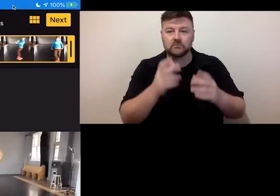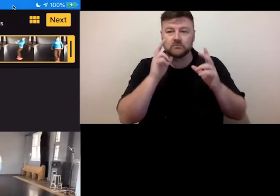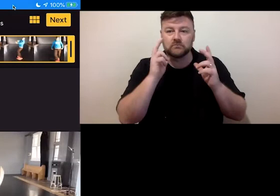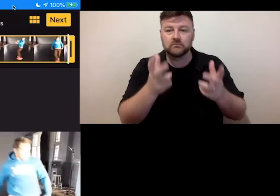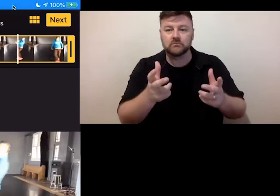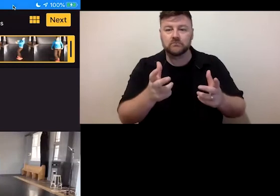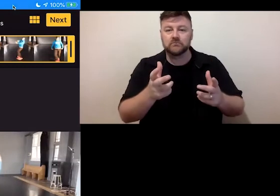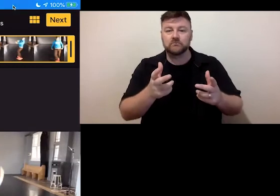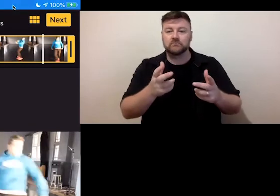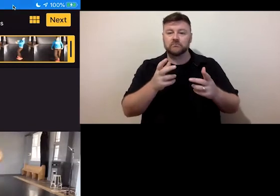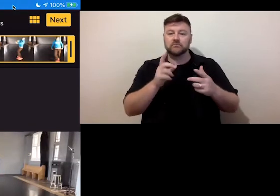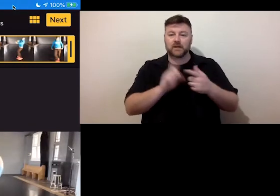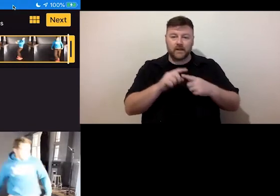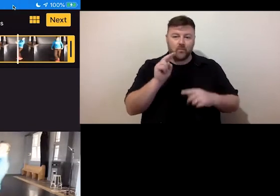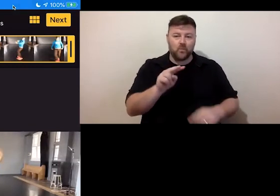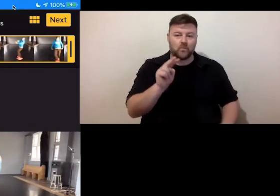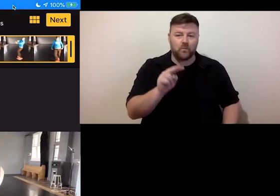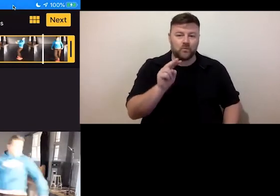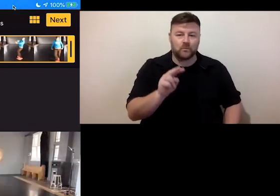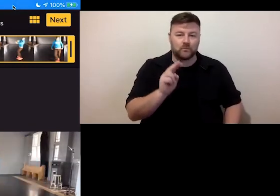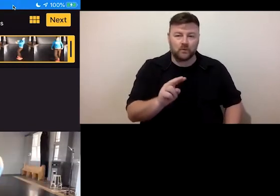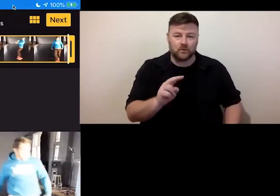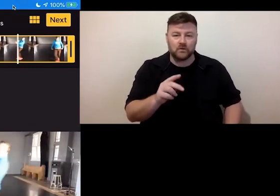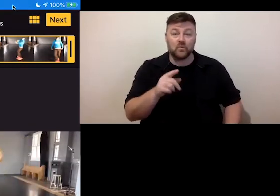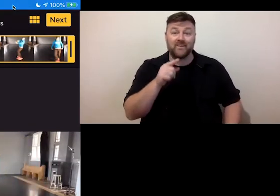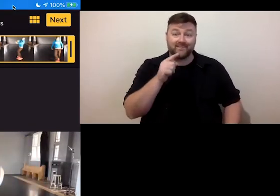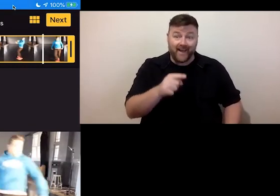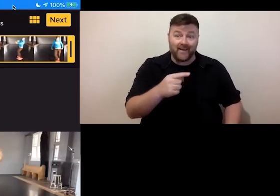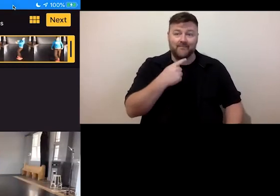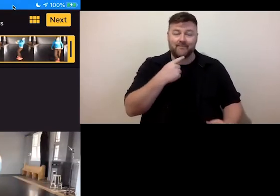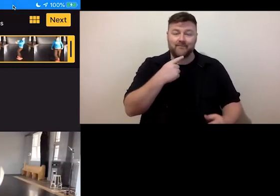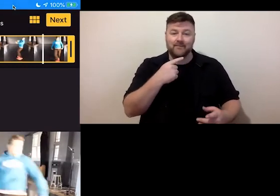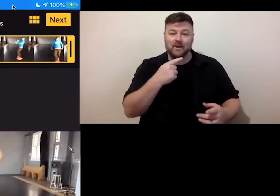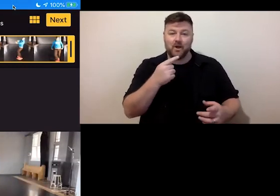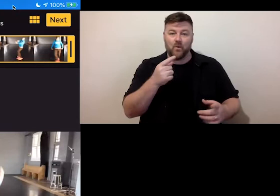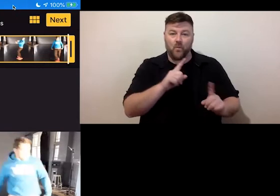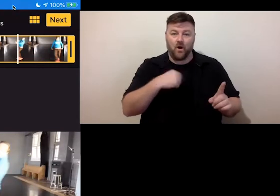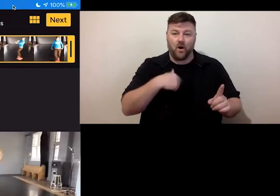sensibility is what I'm relying on for making the decision of "Is this